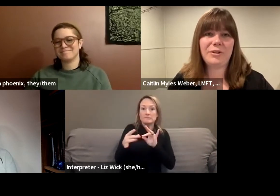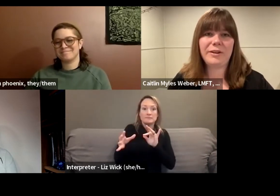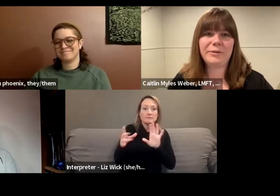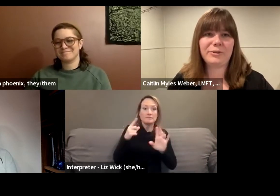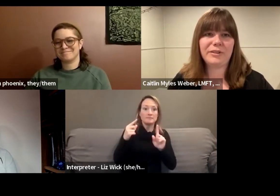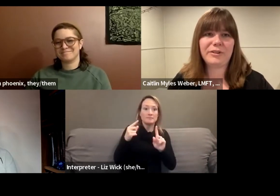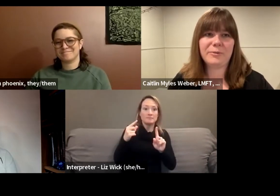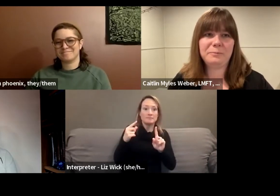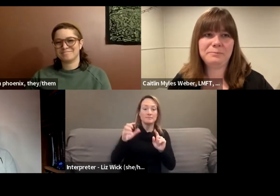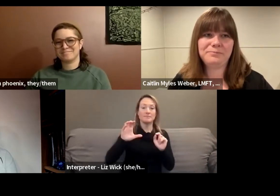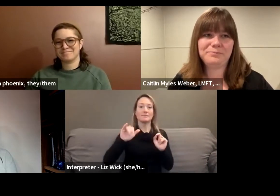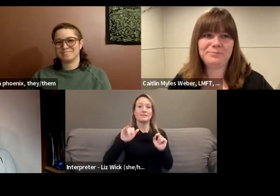No, that was really thorough.